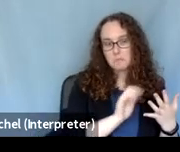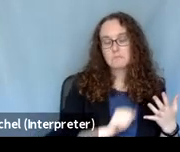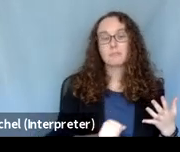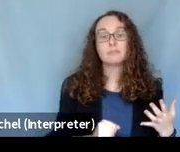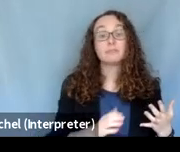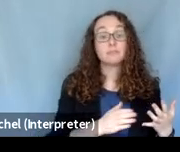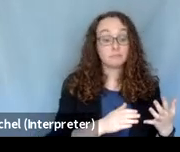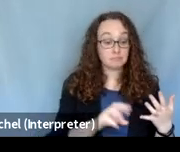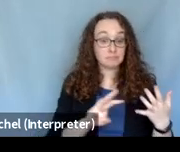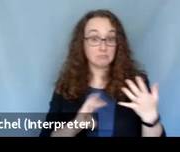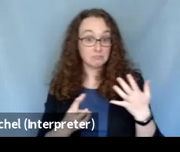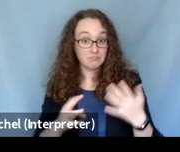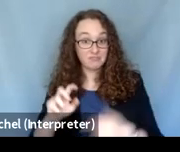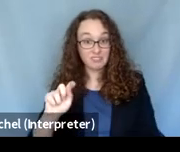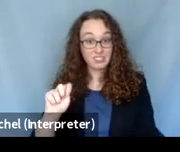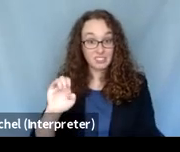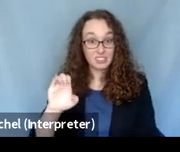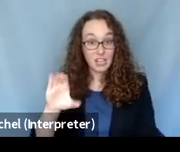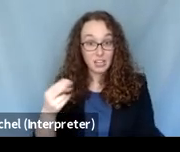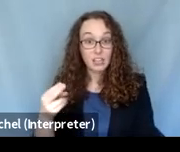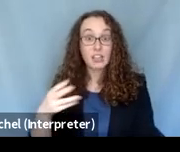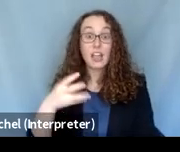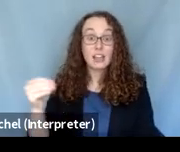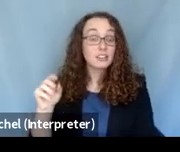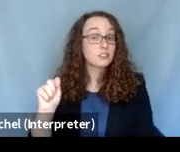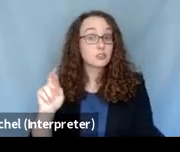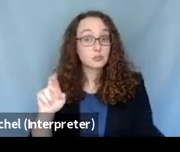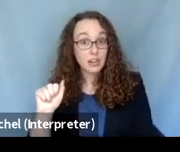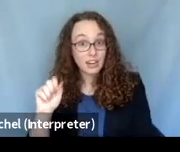it's one of my favorite pathways if you like working with your hands, if